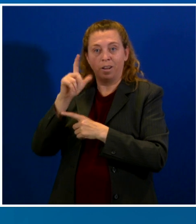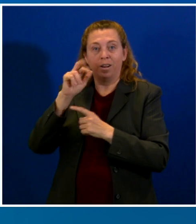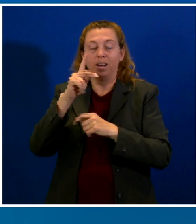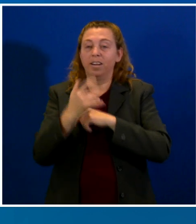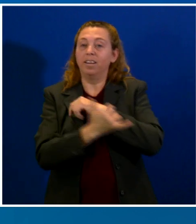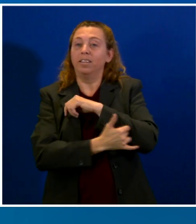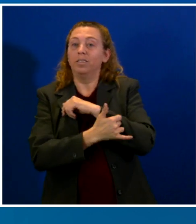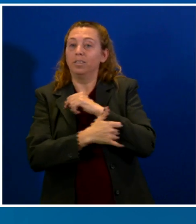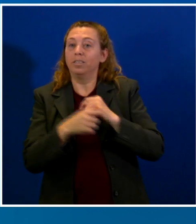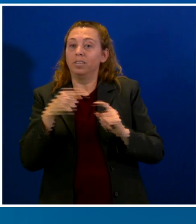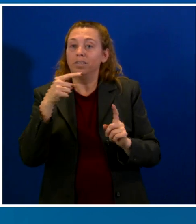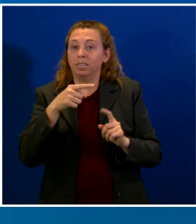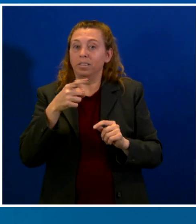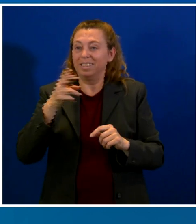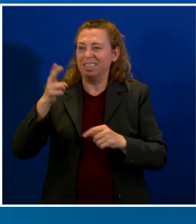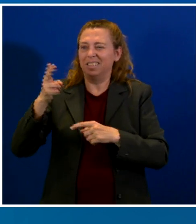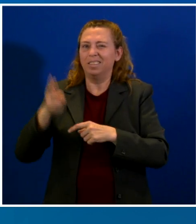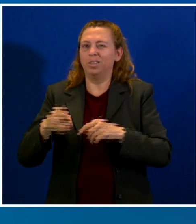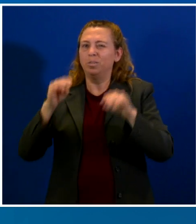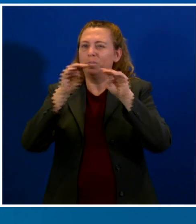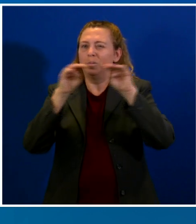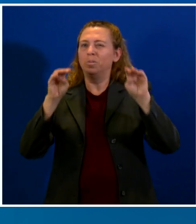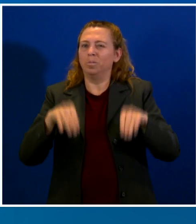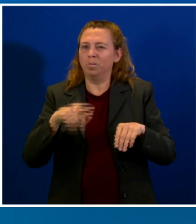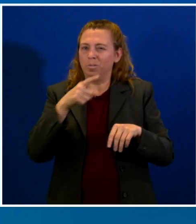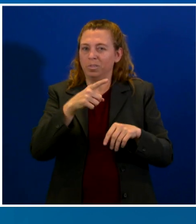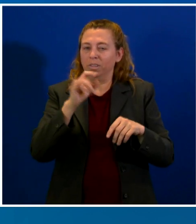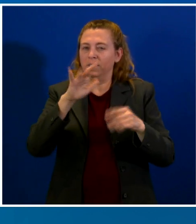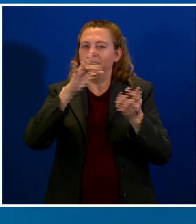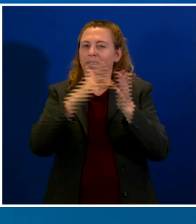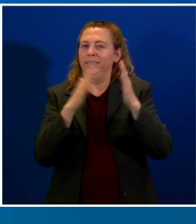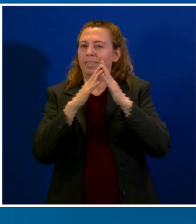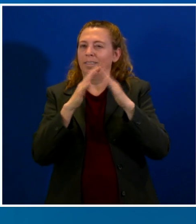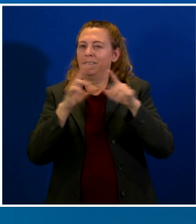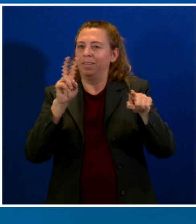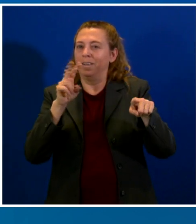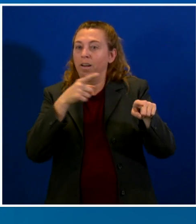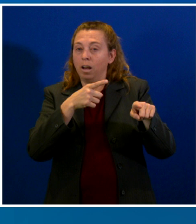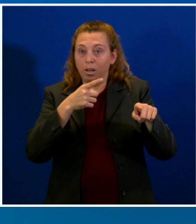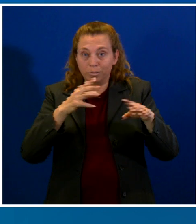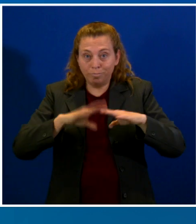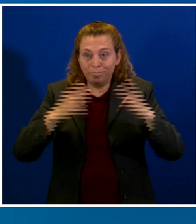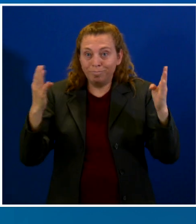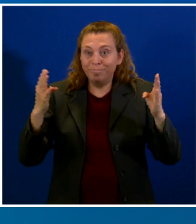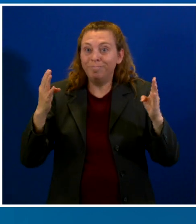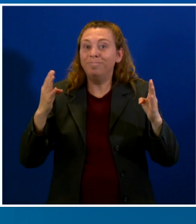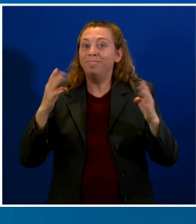downtown Vancouver will reopen for the first time in over a year. Congratulations, Brad.